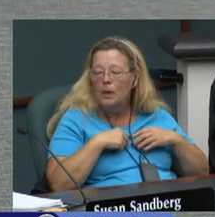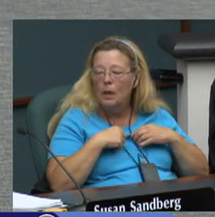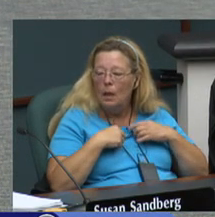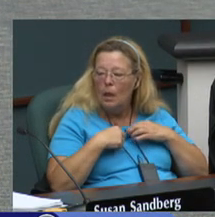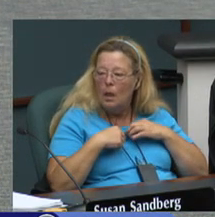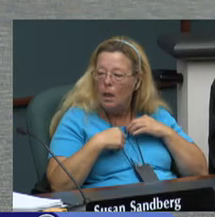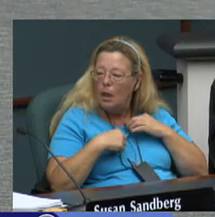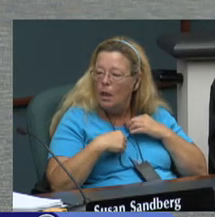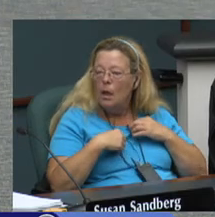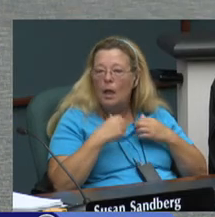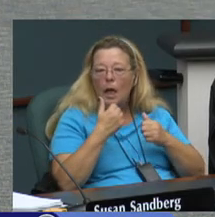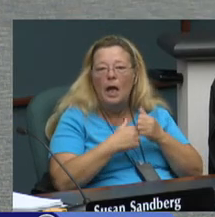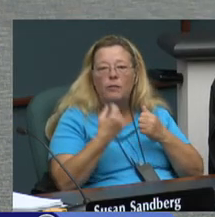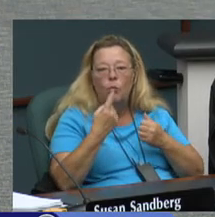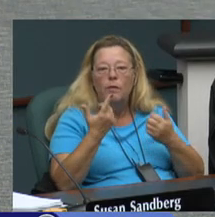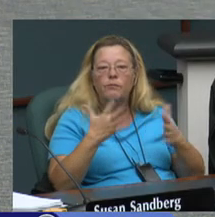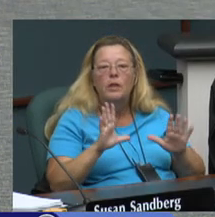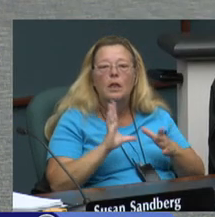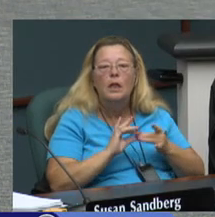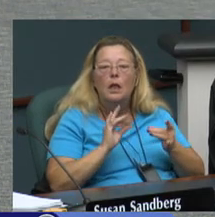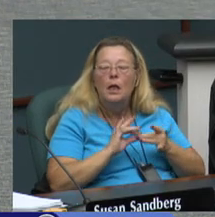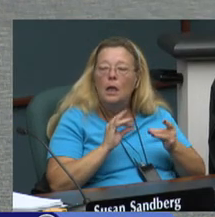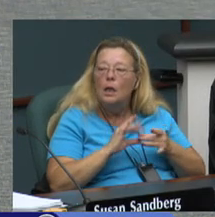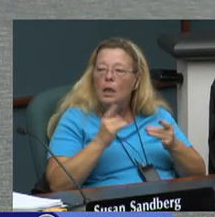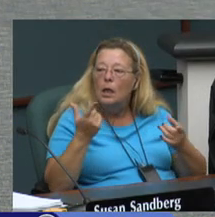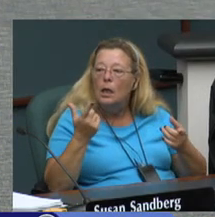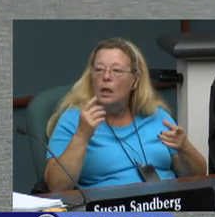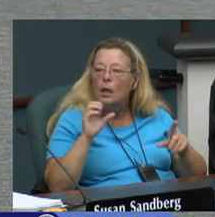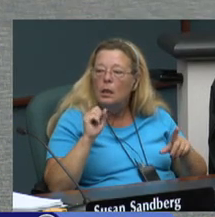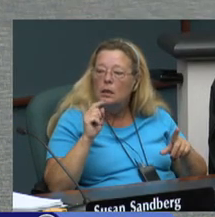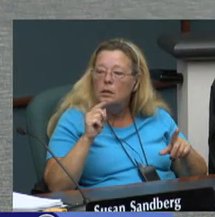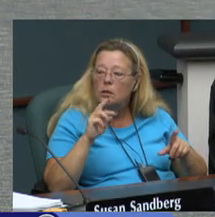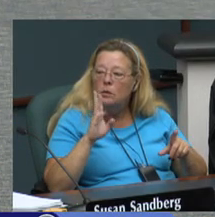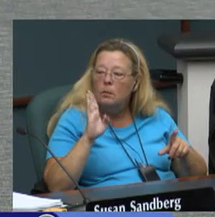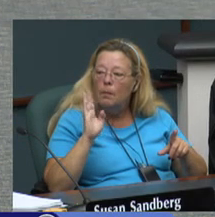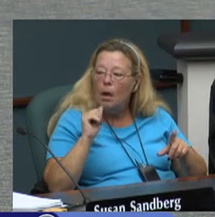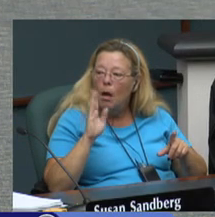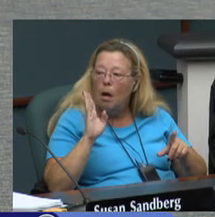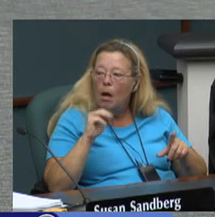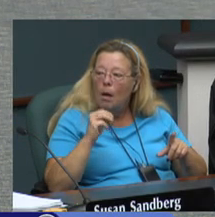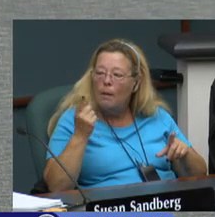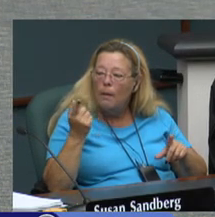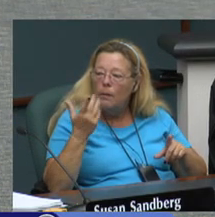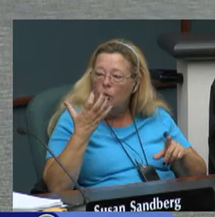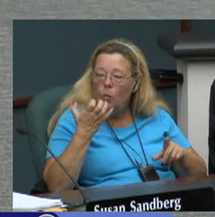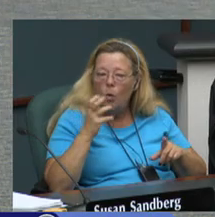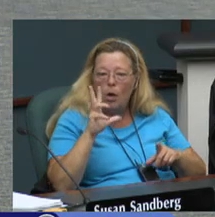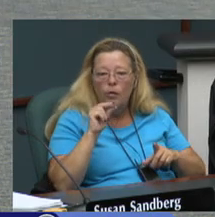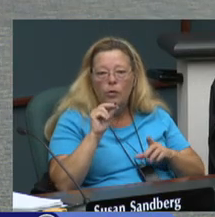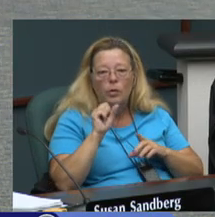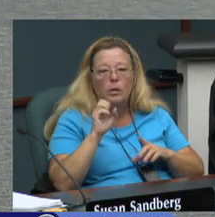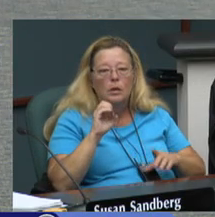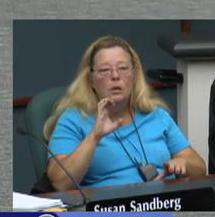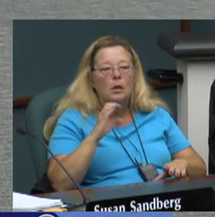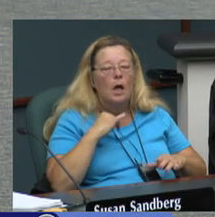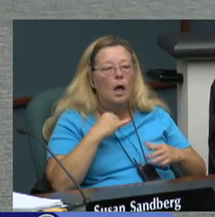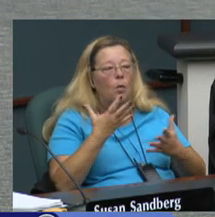everyone's had their comment come to council mr. bum once 30 seconds or